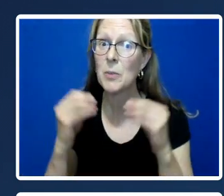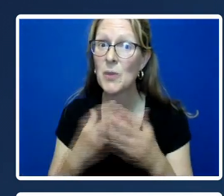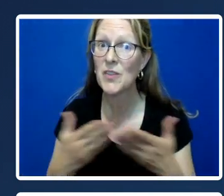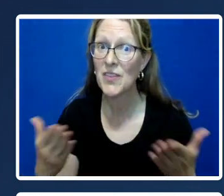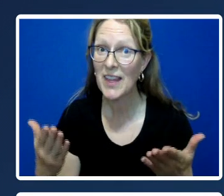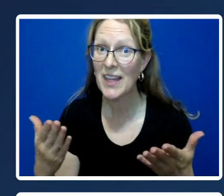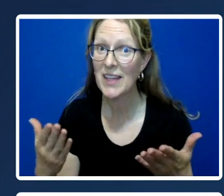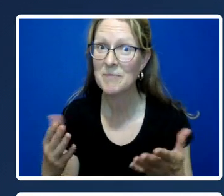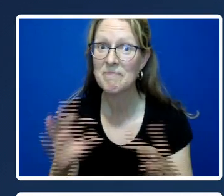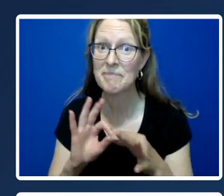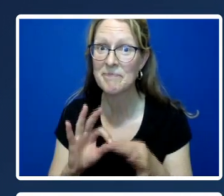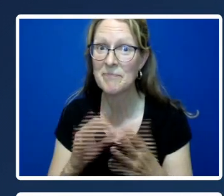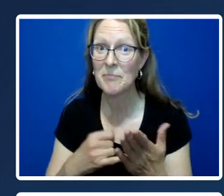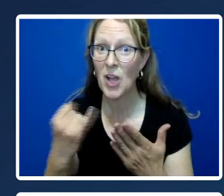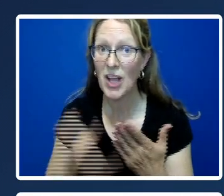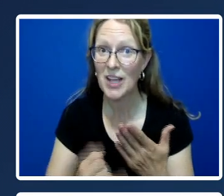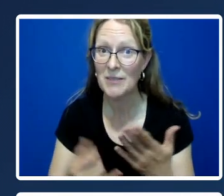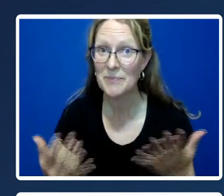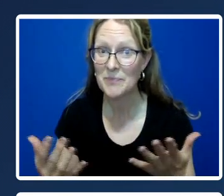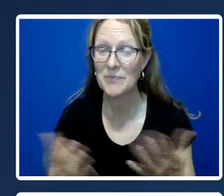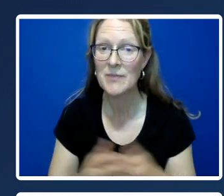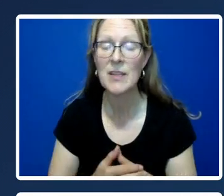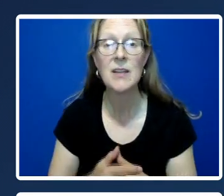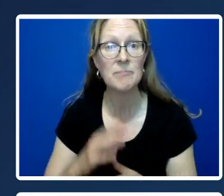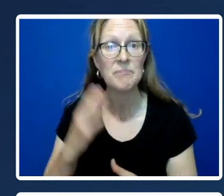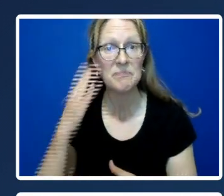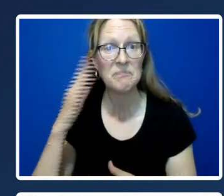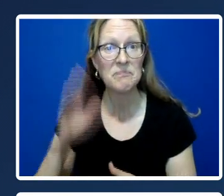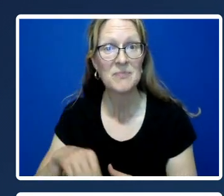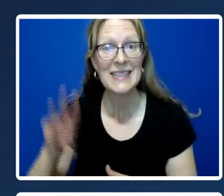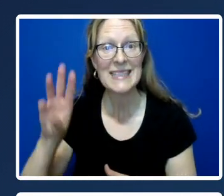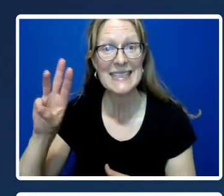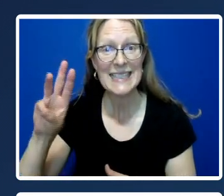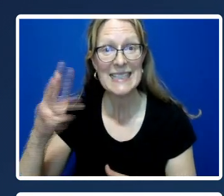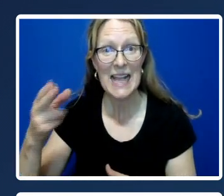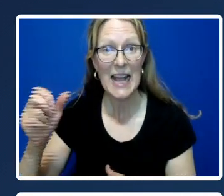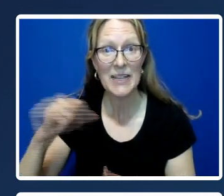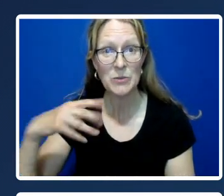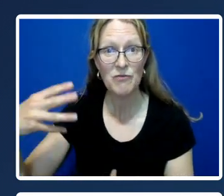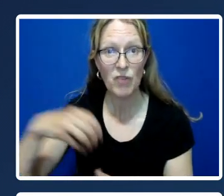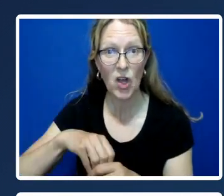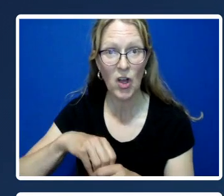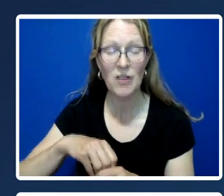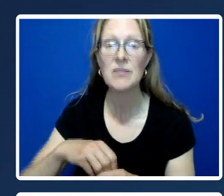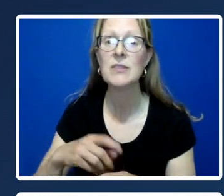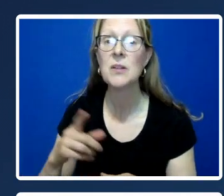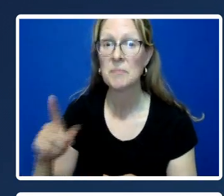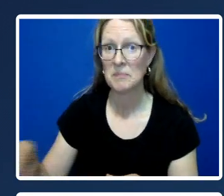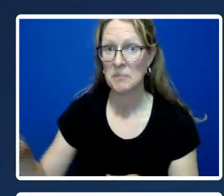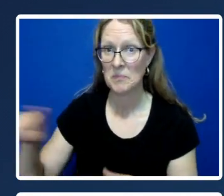you know, six different high schools were involved. So, it was an opportunity for the students to learn and -- together alongside with and